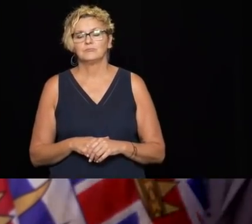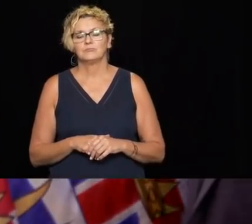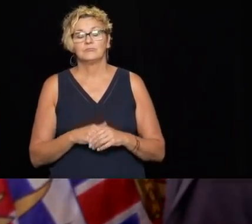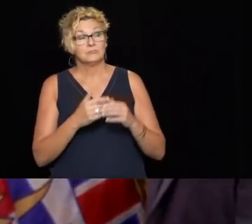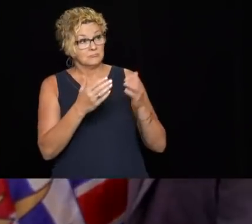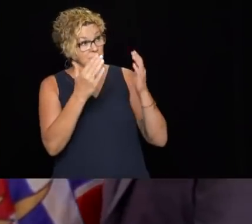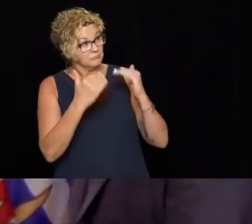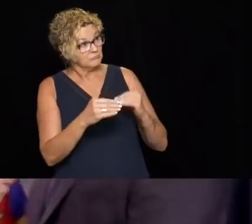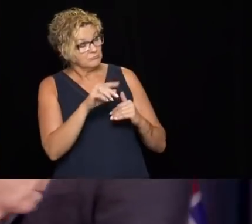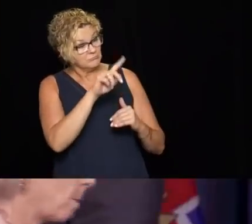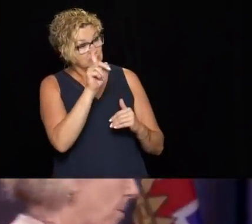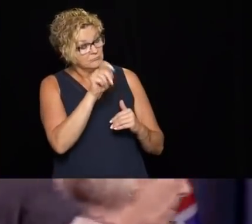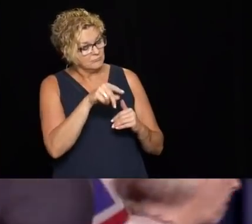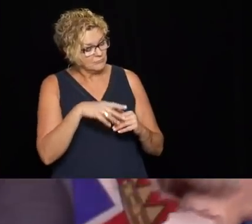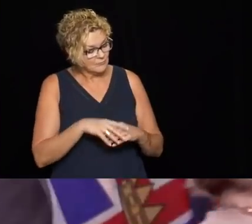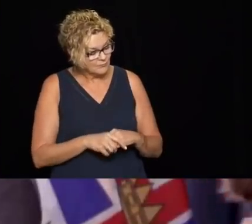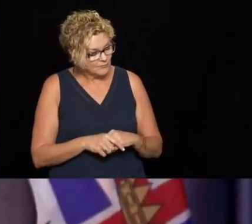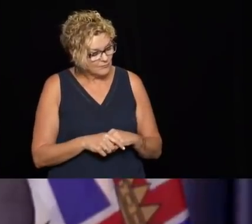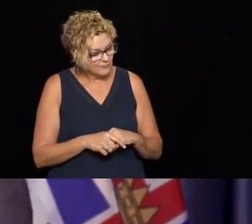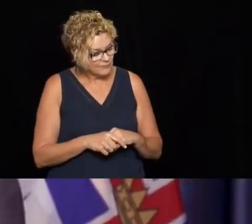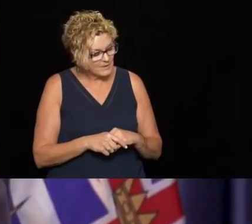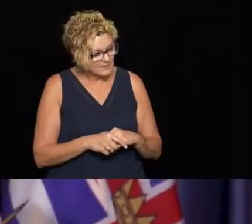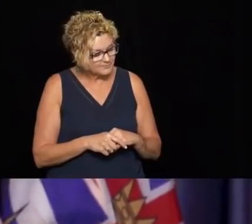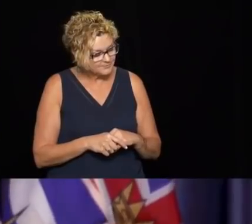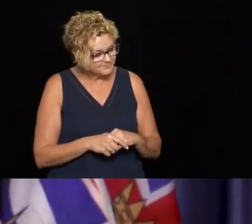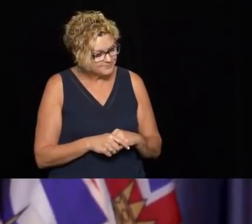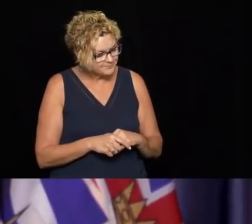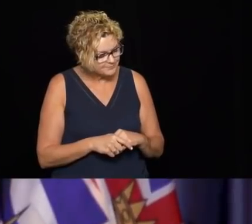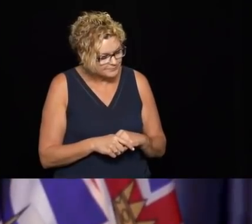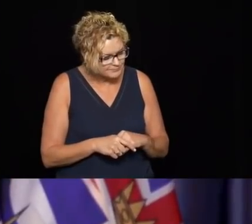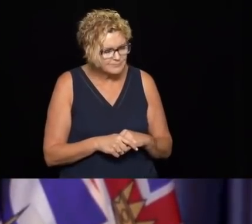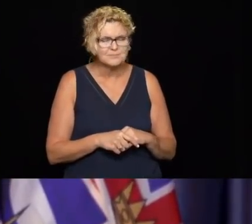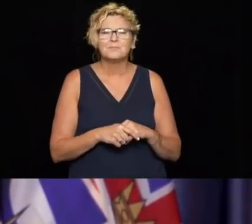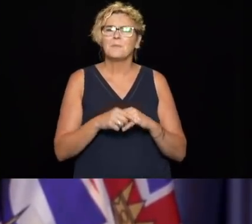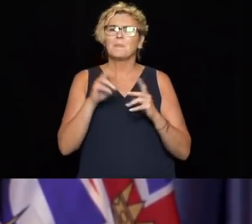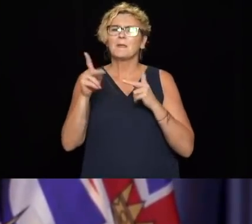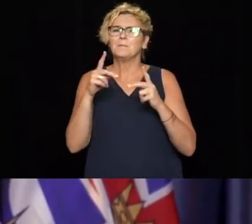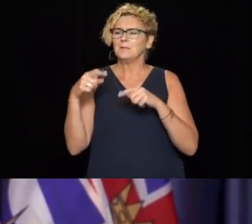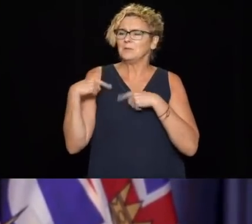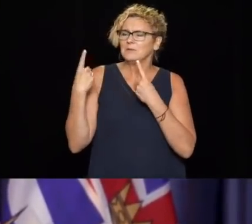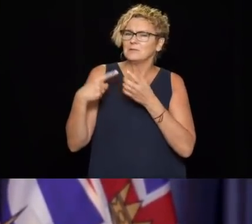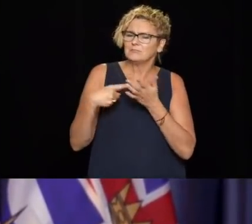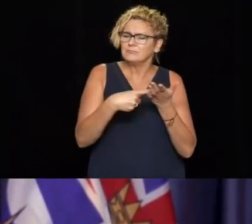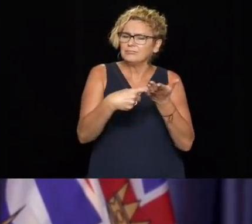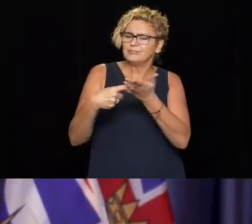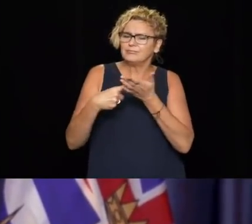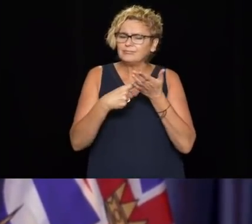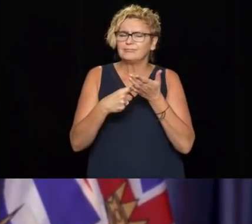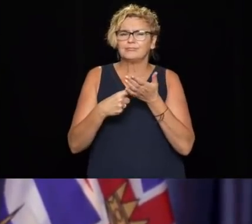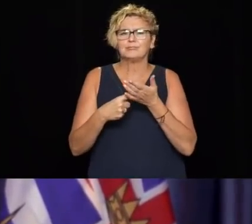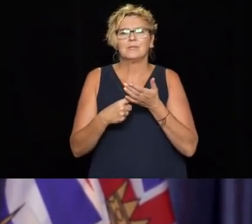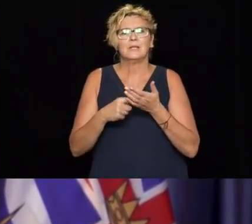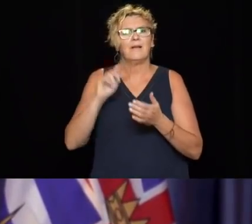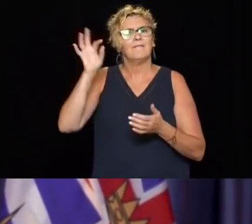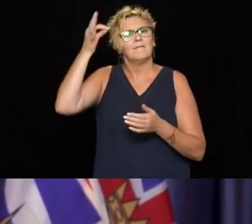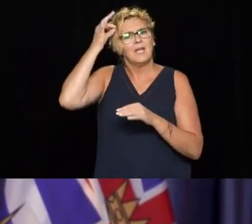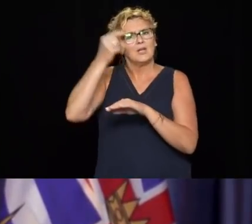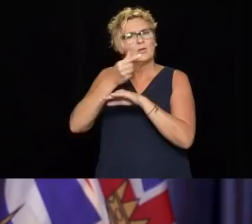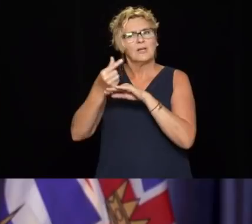For Premier Horgan, part of the conversations around the fallen people potentially getting sick